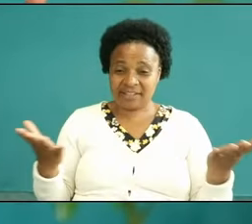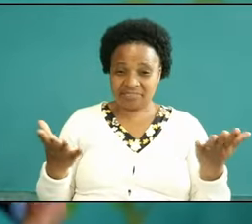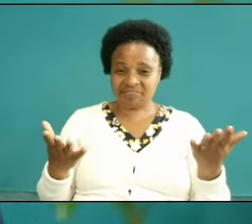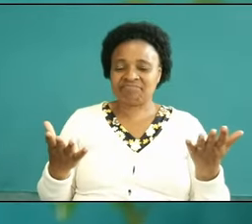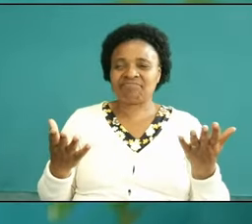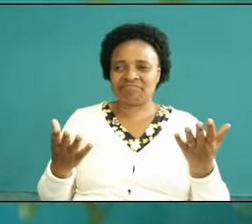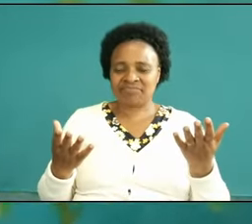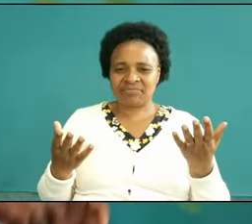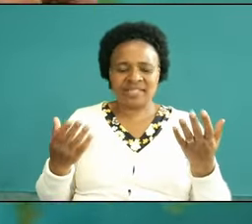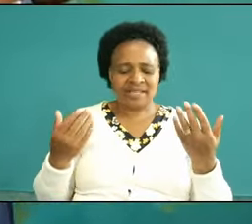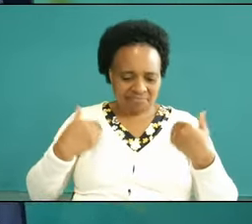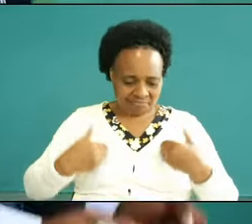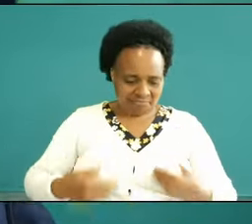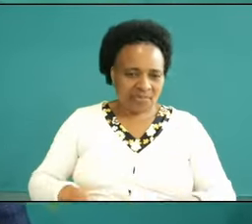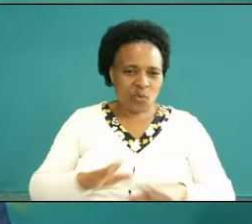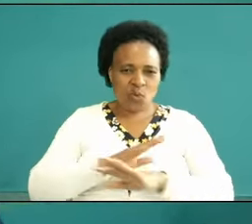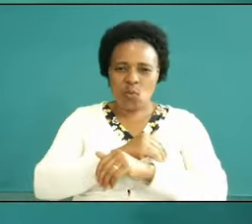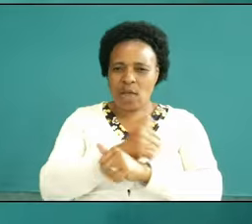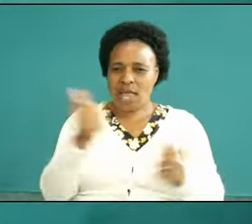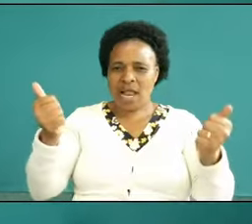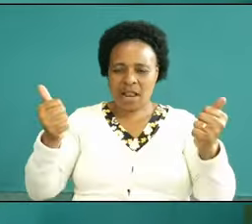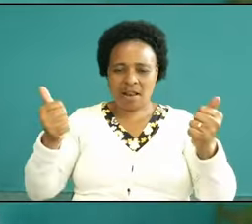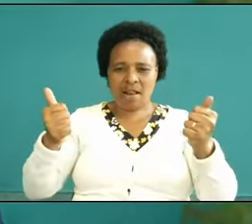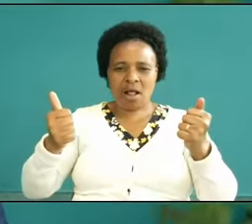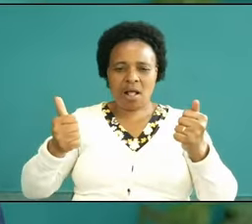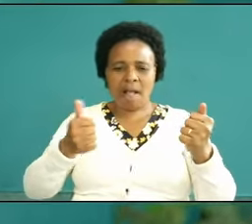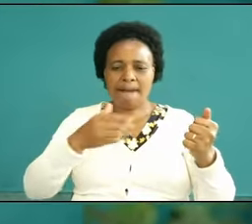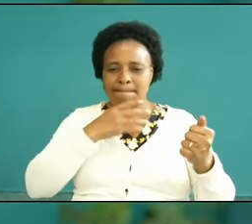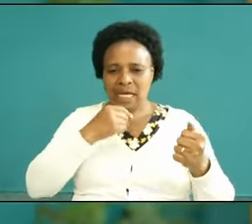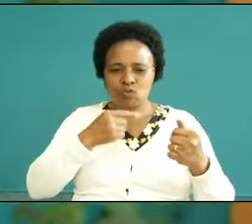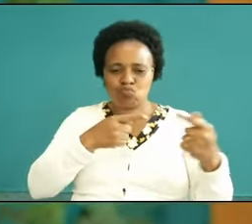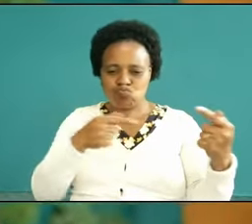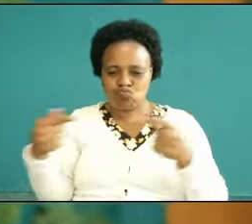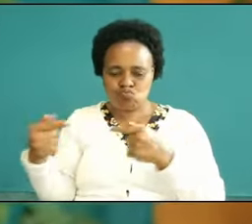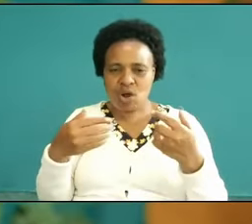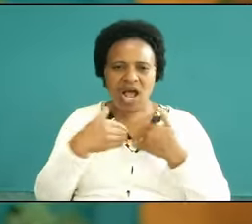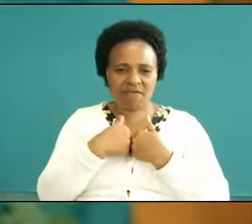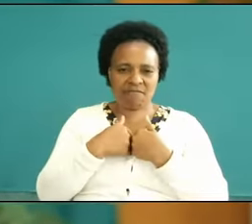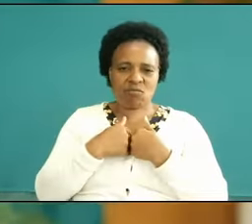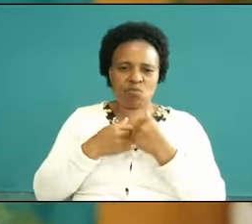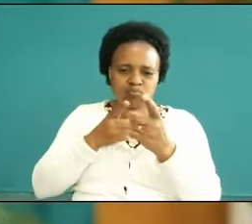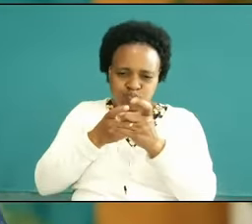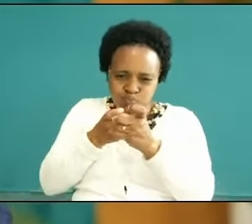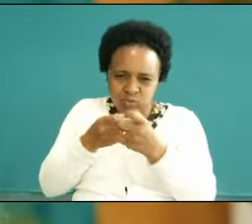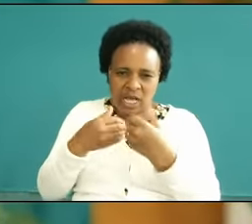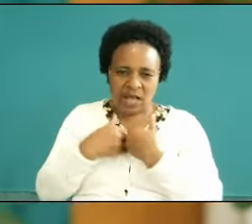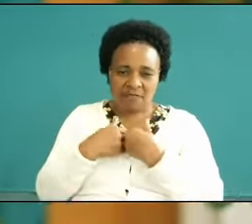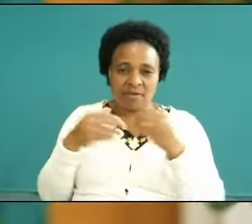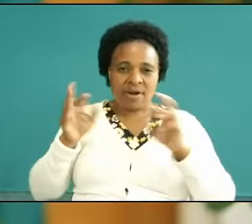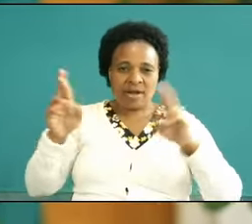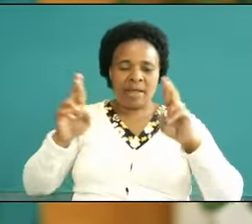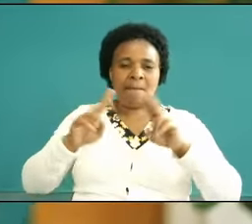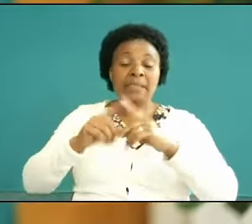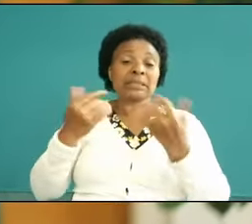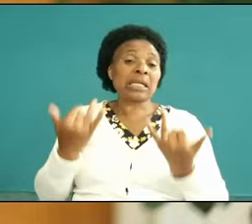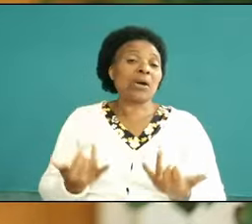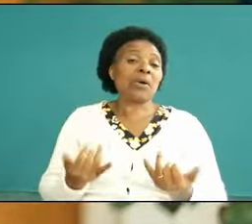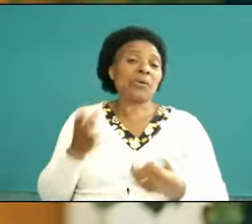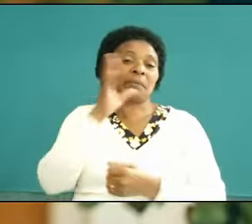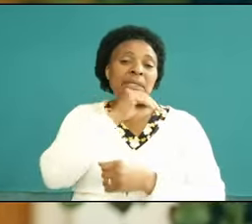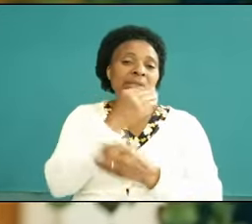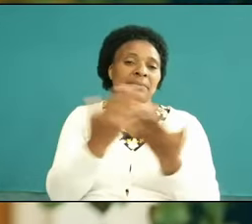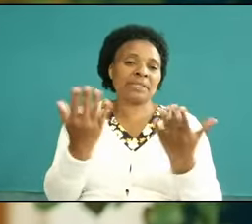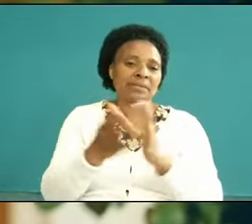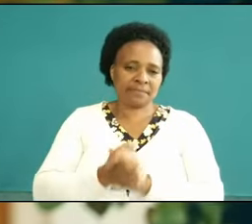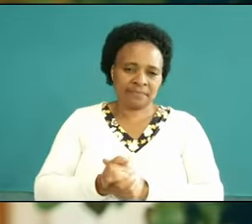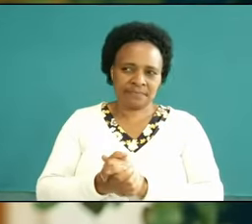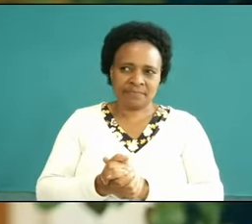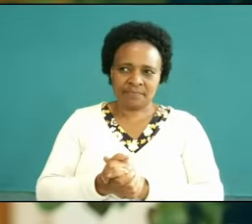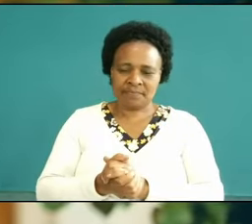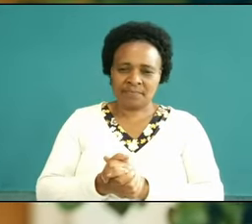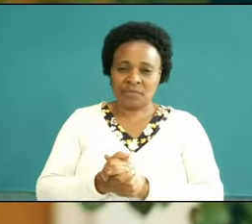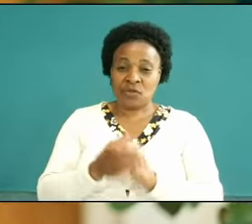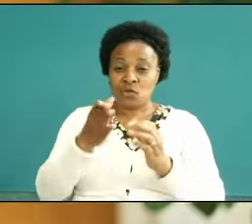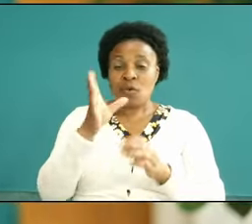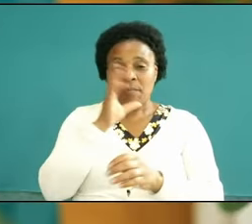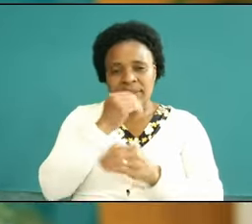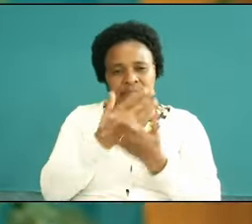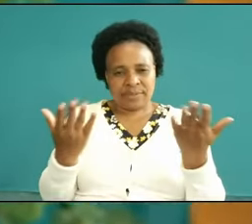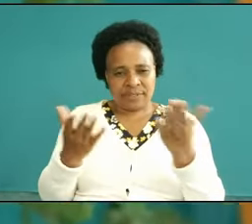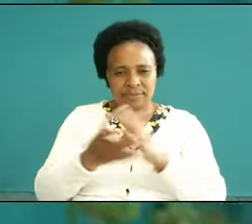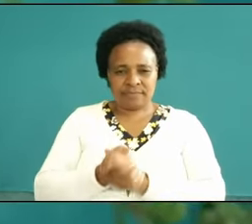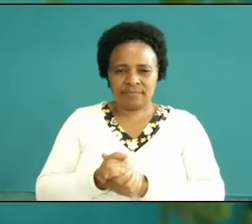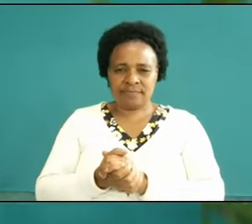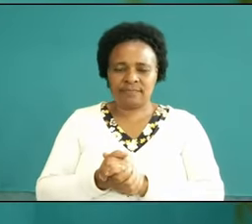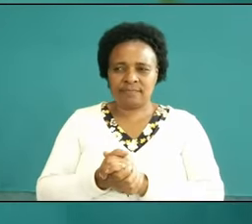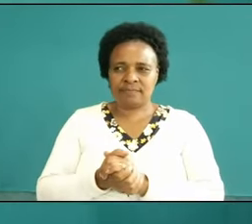well dressed you look like a military man but you know what you are blind you are blind you're not